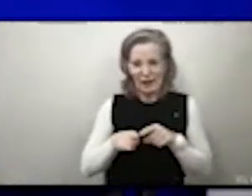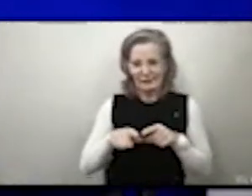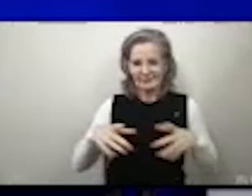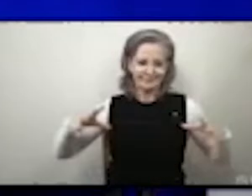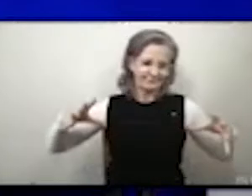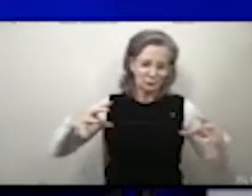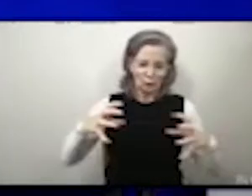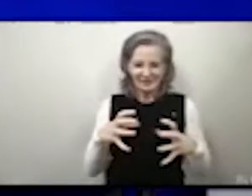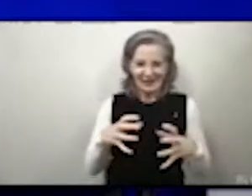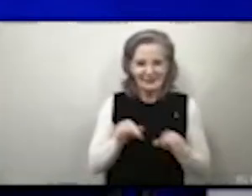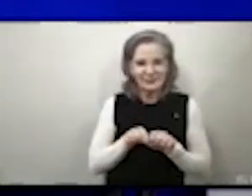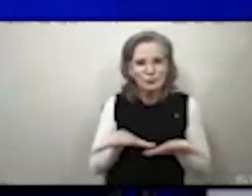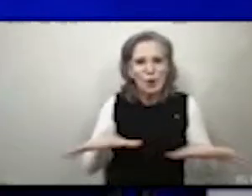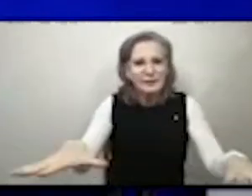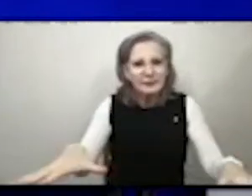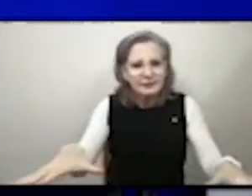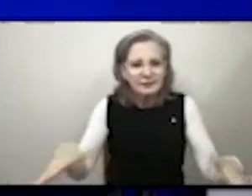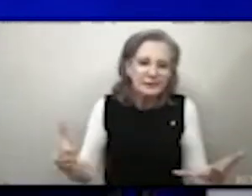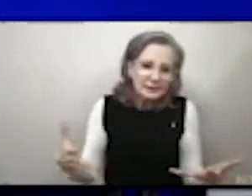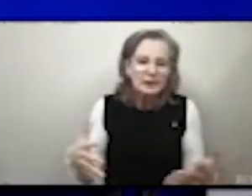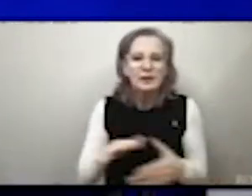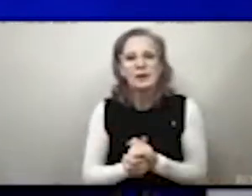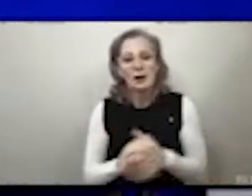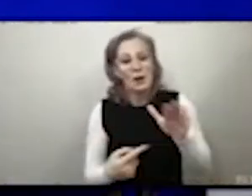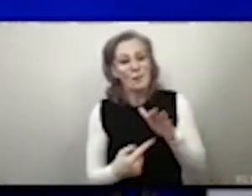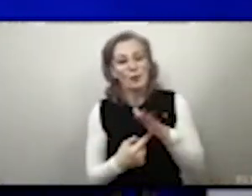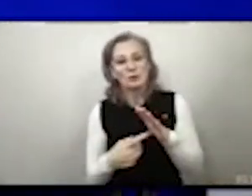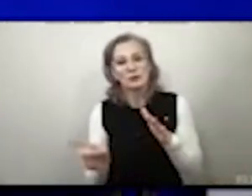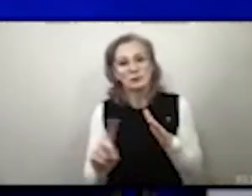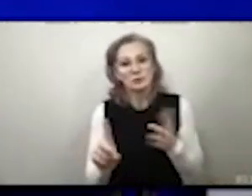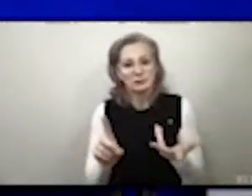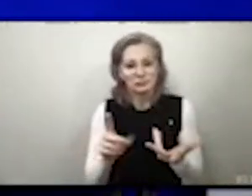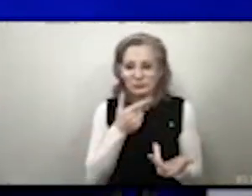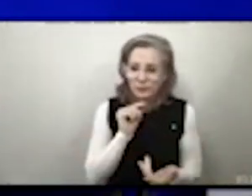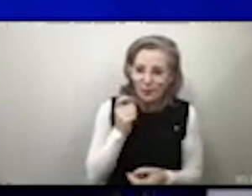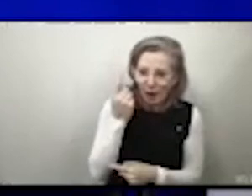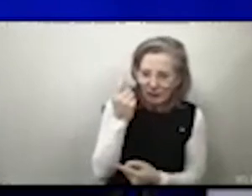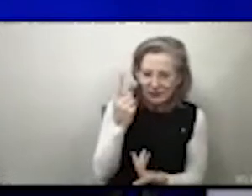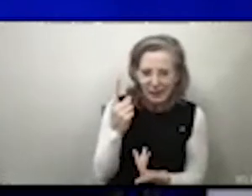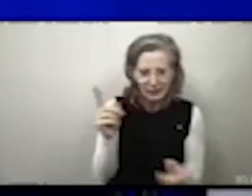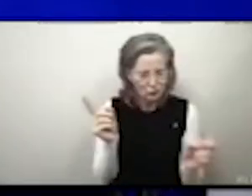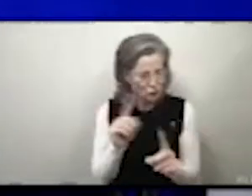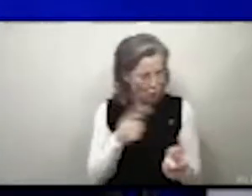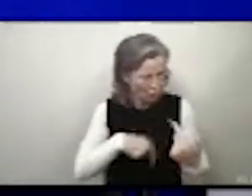The importance, I think of people understanding what we're actually talking about, um, is critical to then building